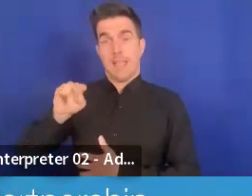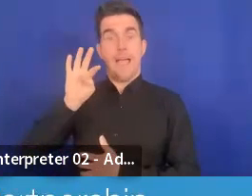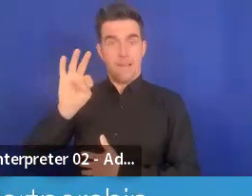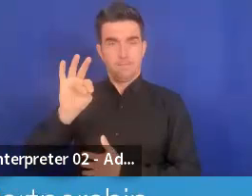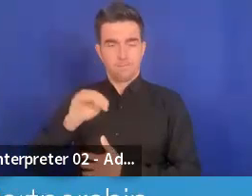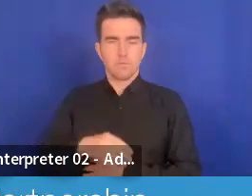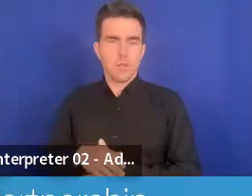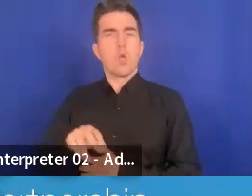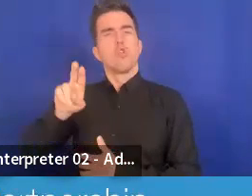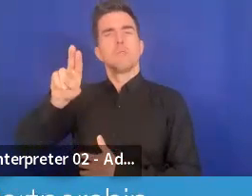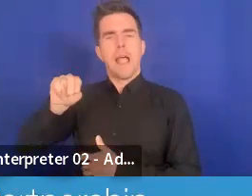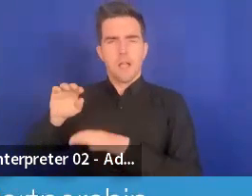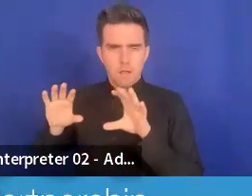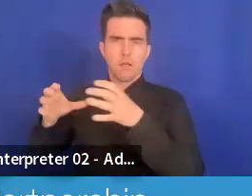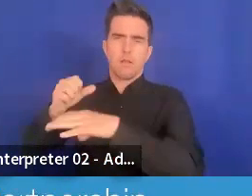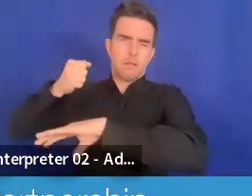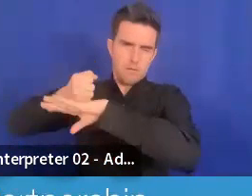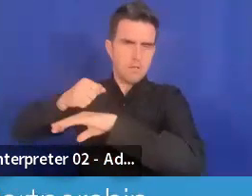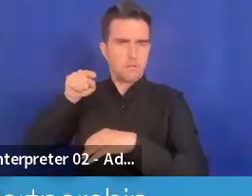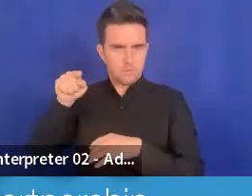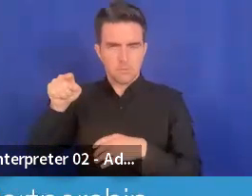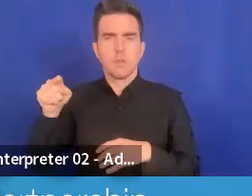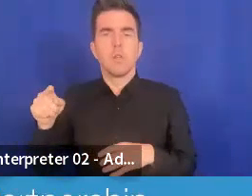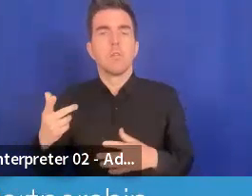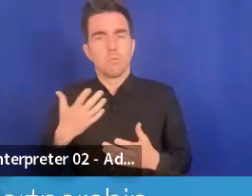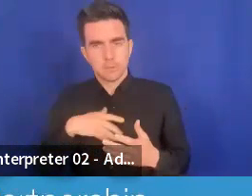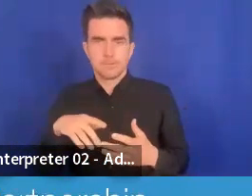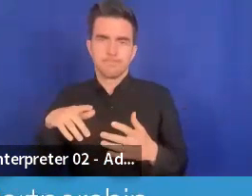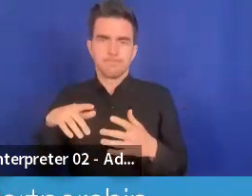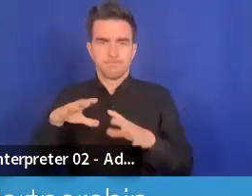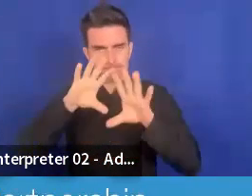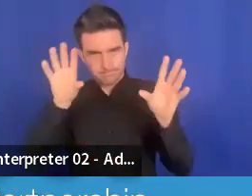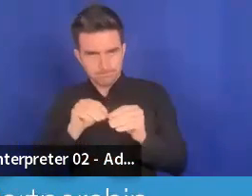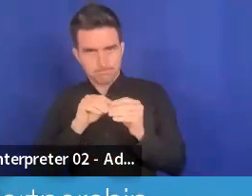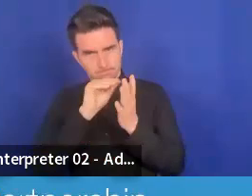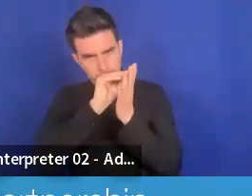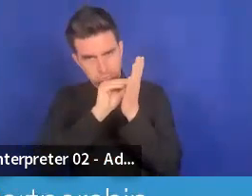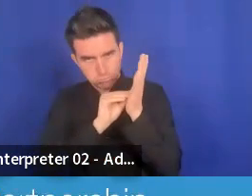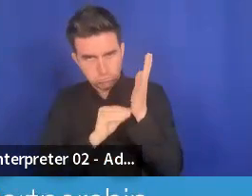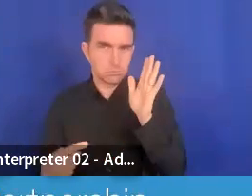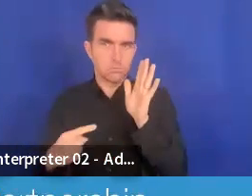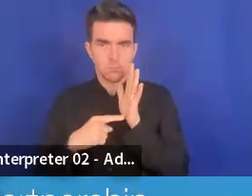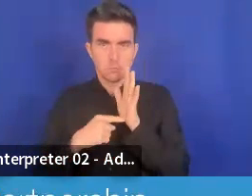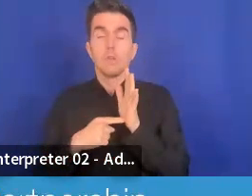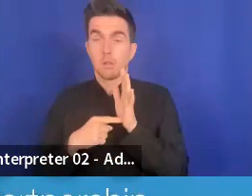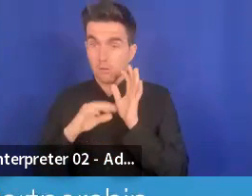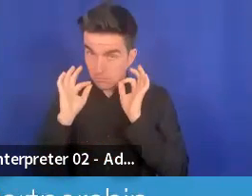once that is together, we will also make sure that we share that with you so you know what